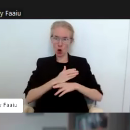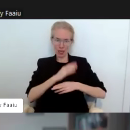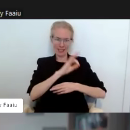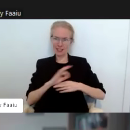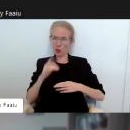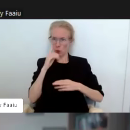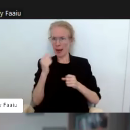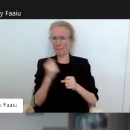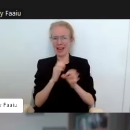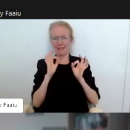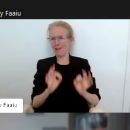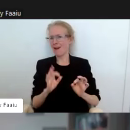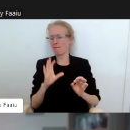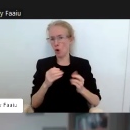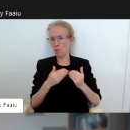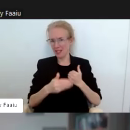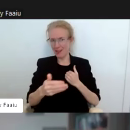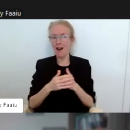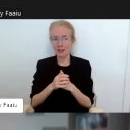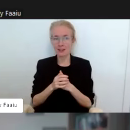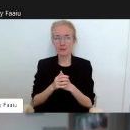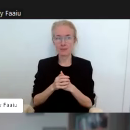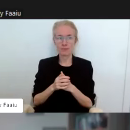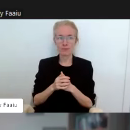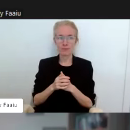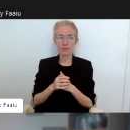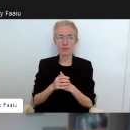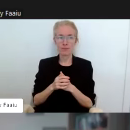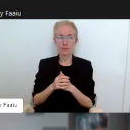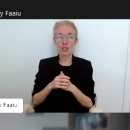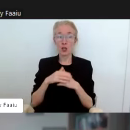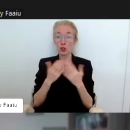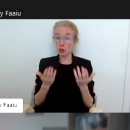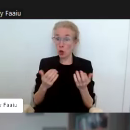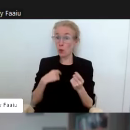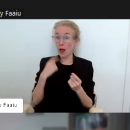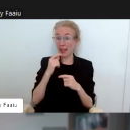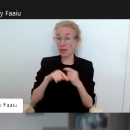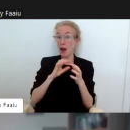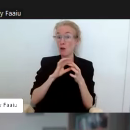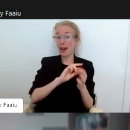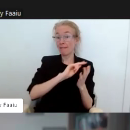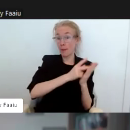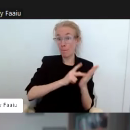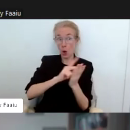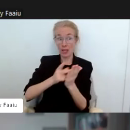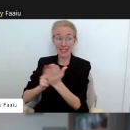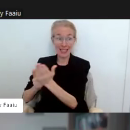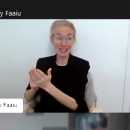we need to do. The Kainga Ora Act is just one policy that sets out